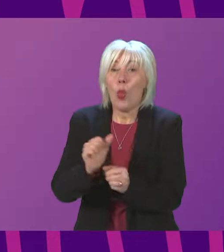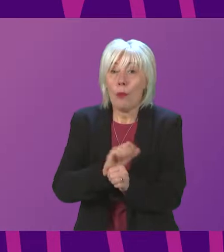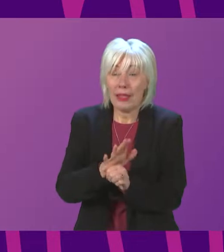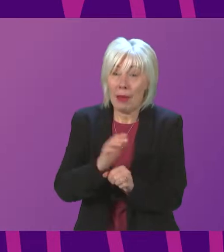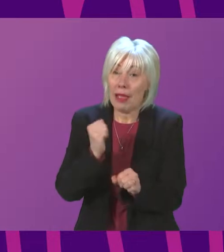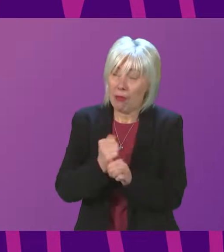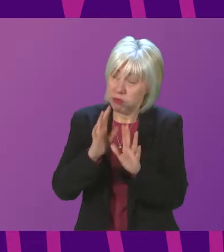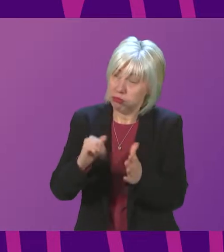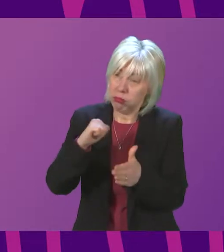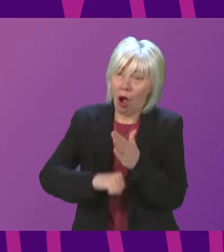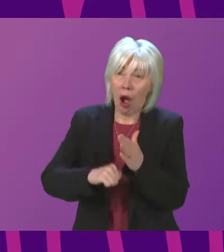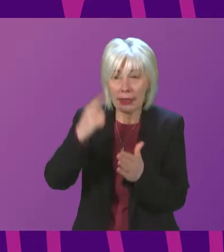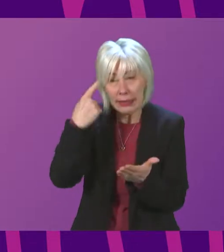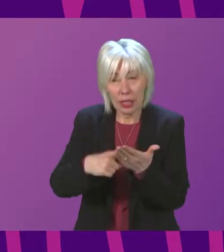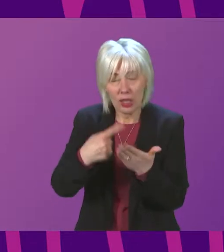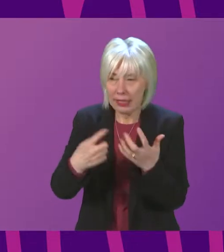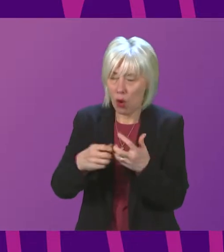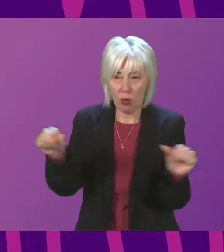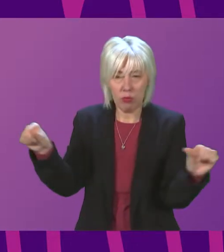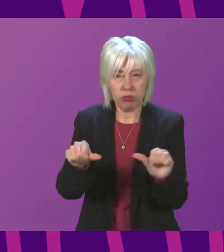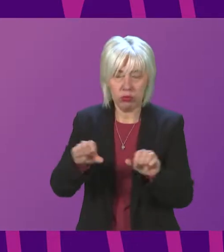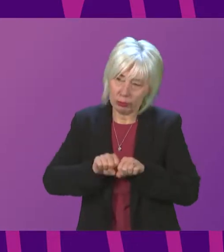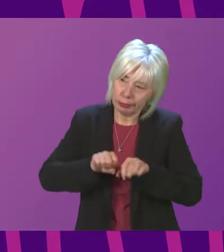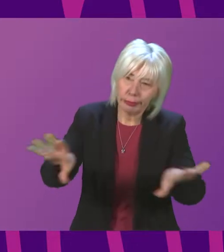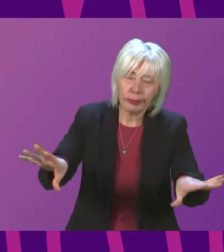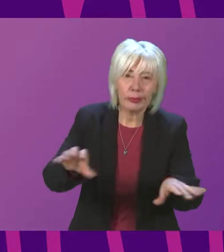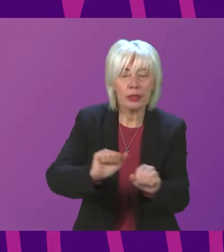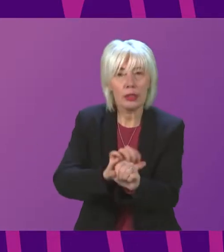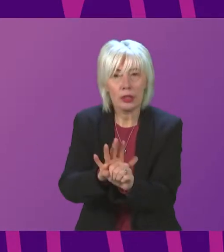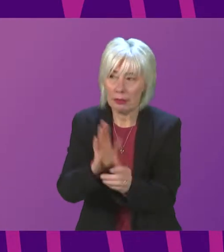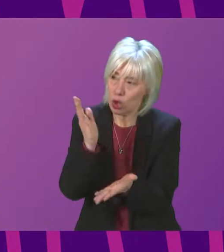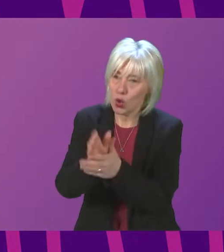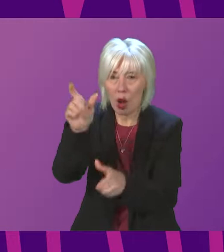have been aimed at minimising the transmission of the virus and helping to keep people safe and alive.